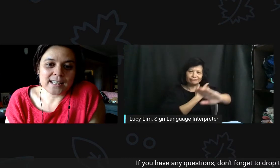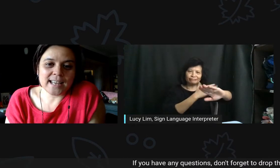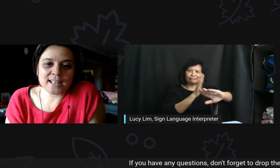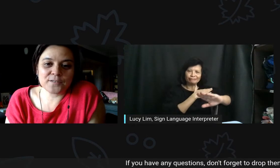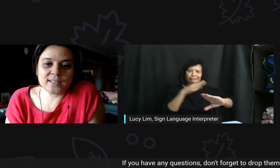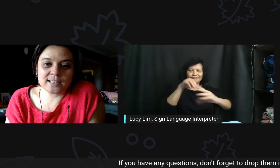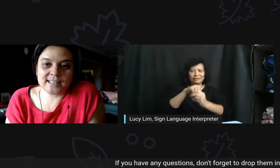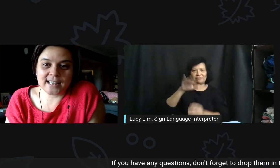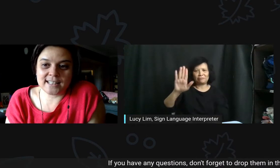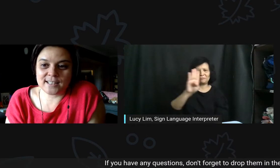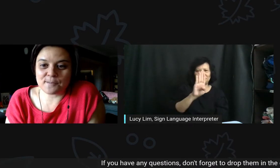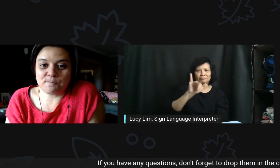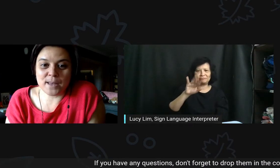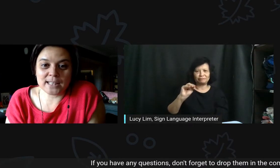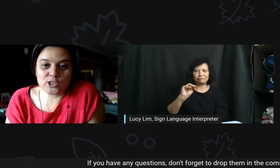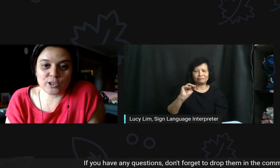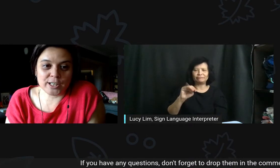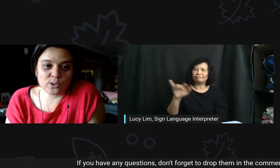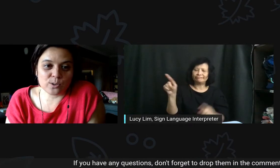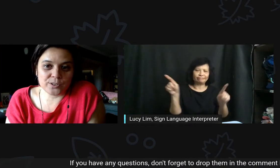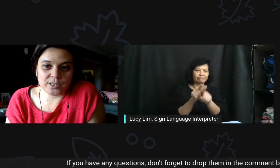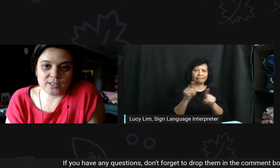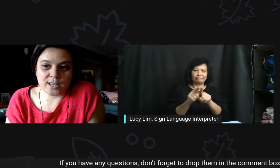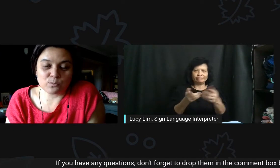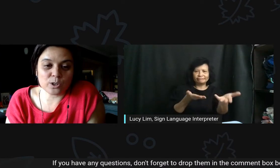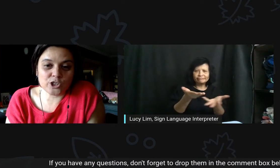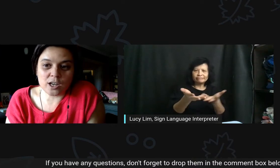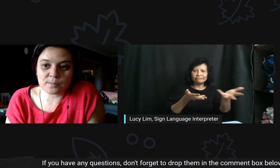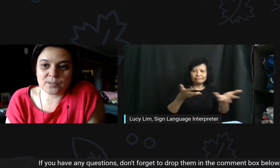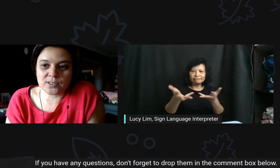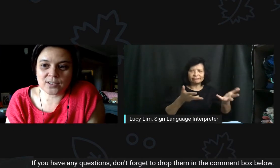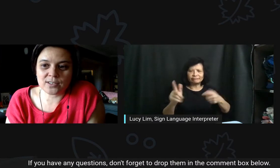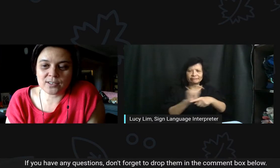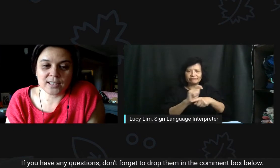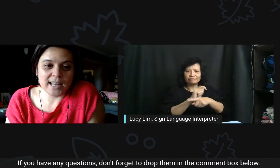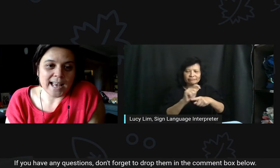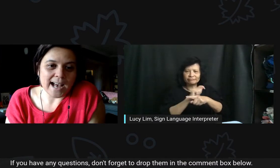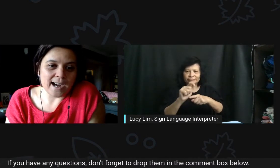He has facilitated many training courses and workshops